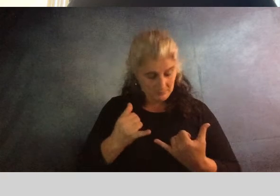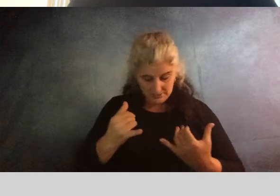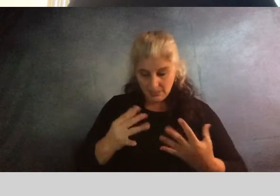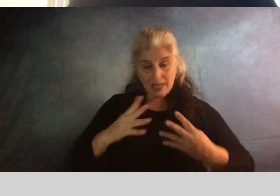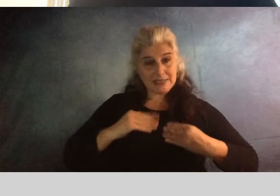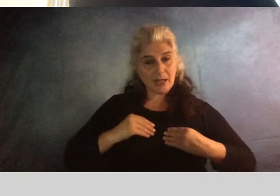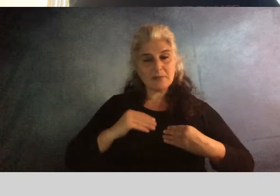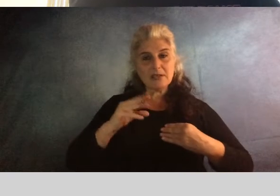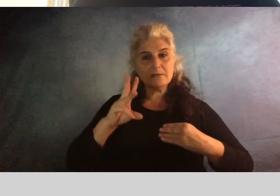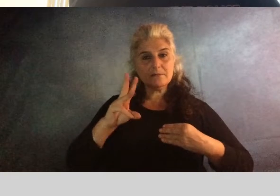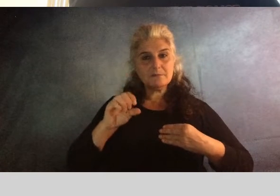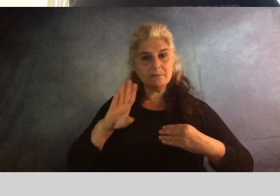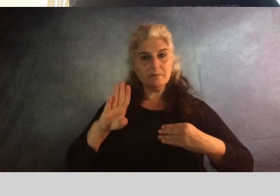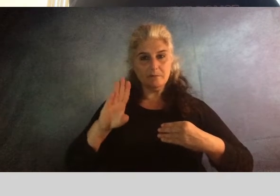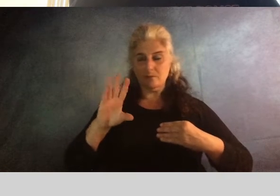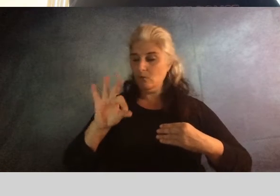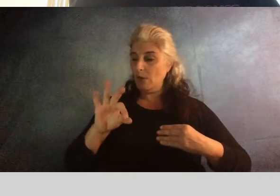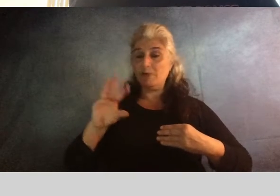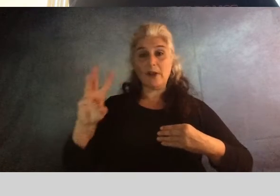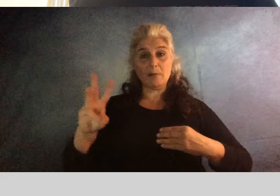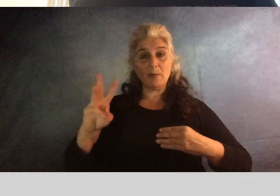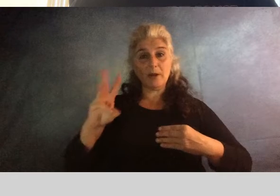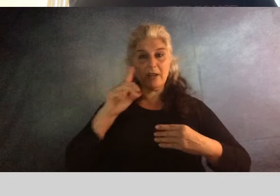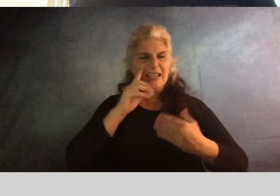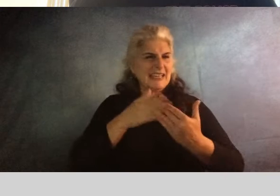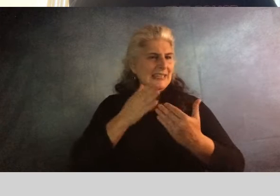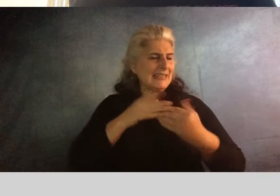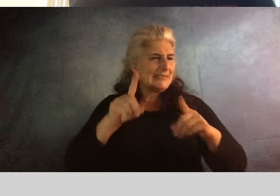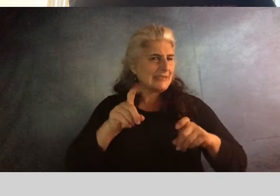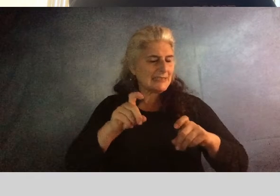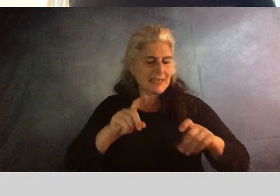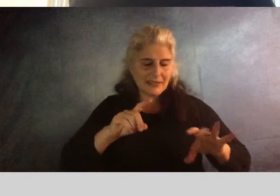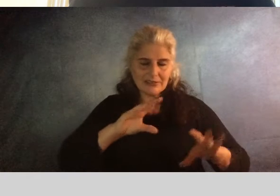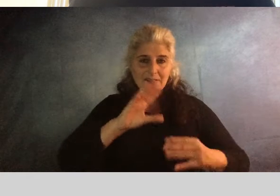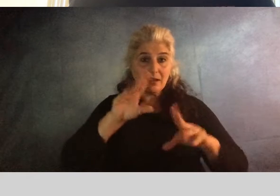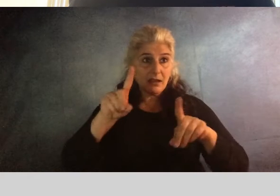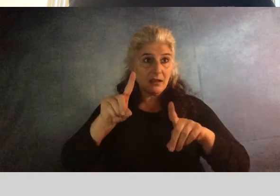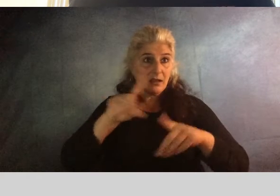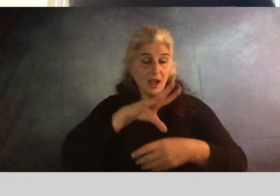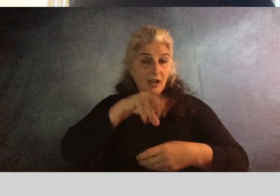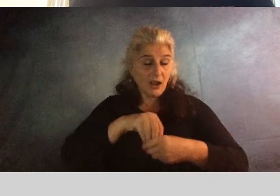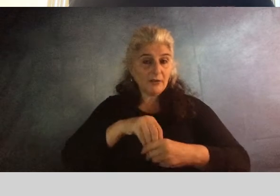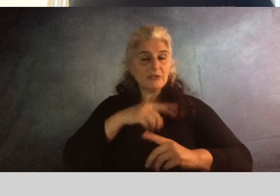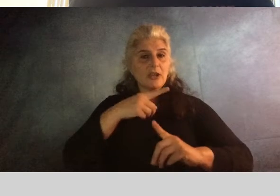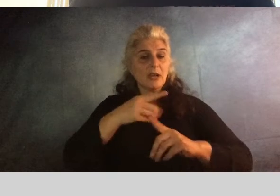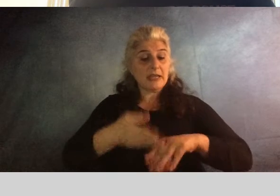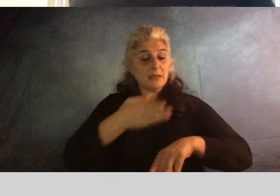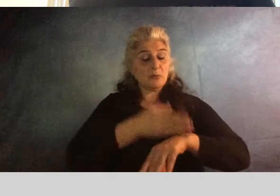with an easy, local development environment, comprehensive test coverage and improved UI and search capability.